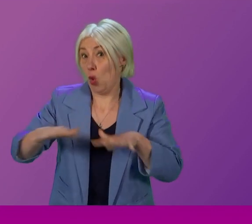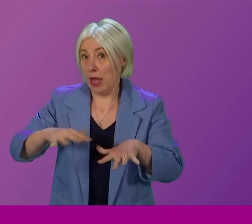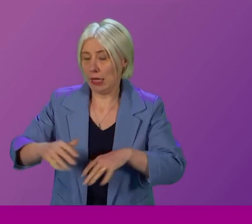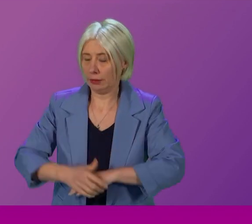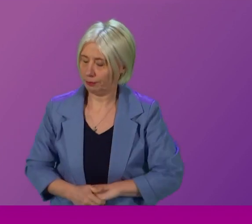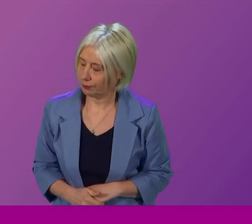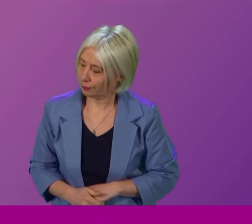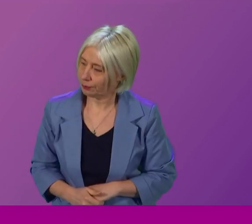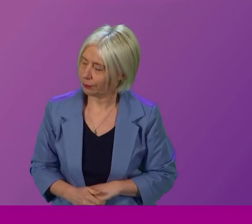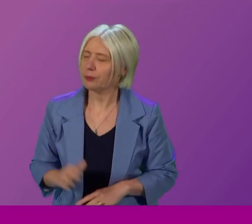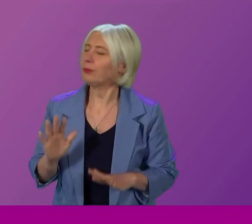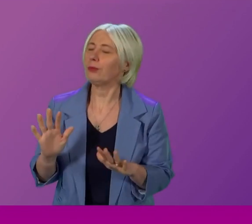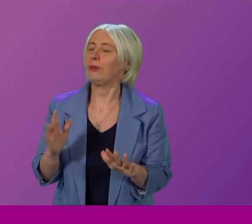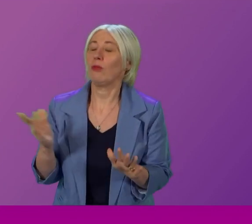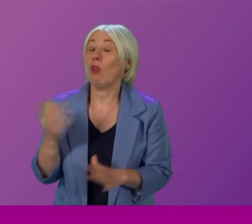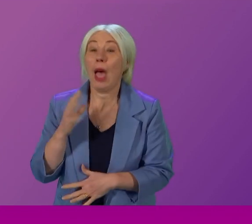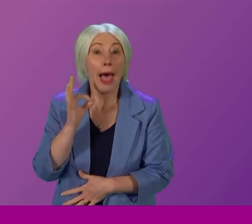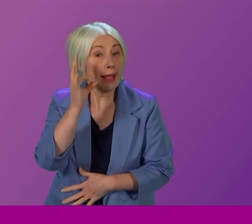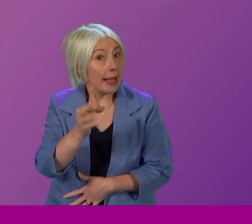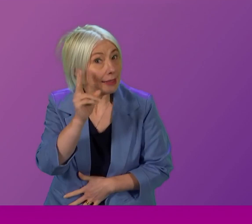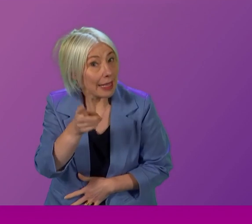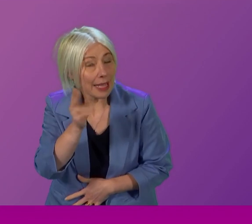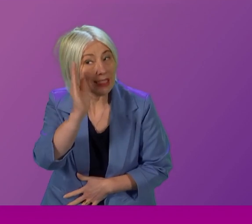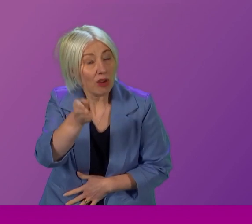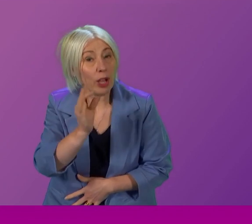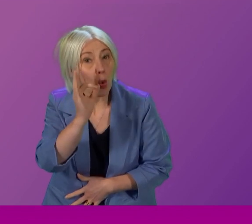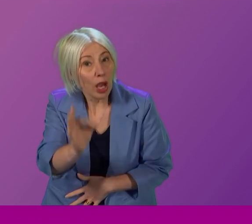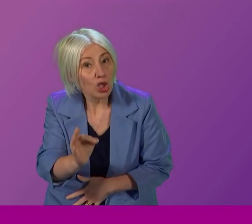We are again in the situation where I asked the First Minister a very direct question but I did